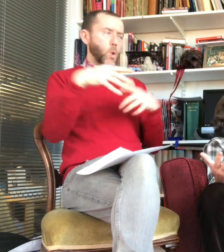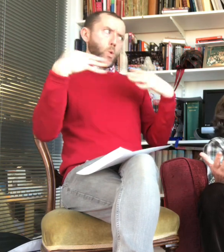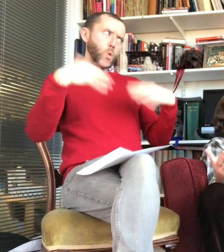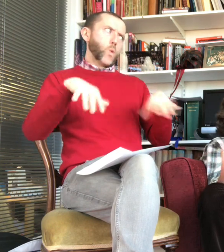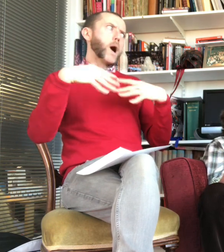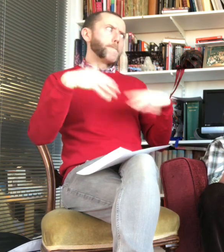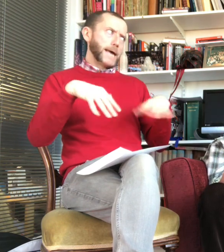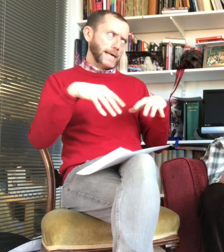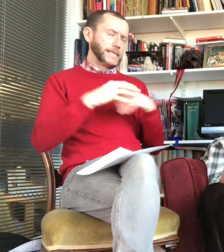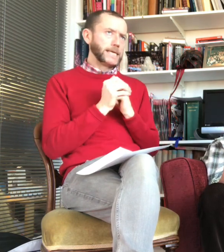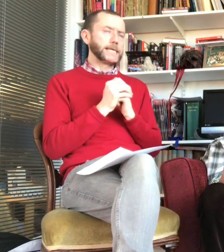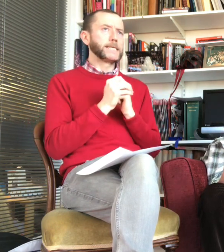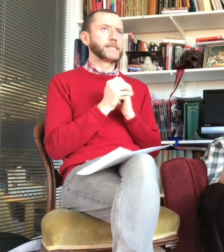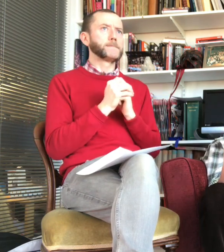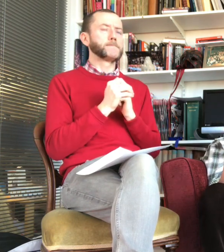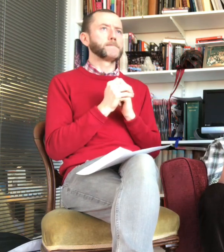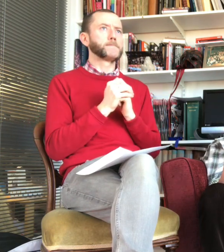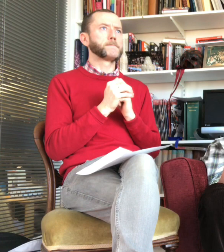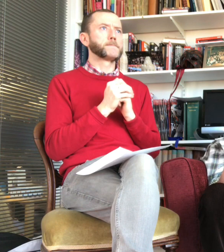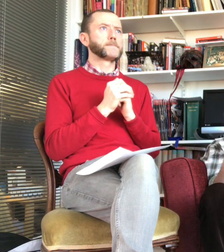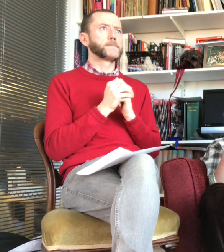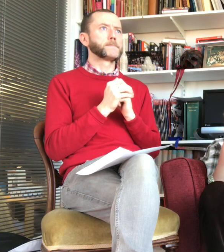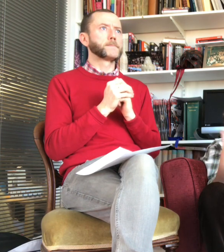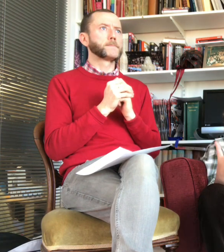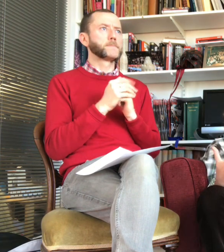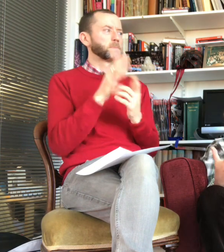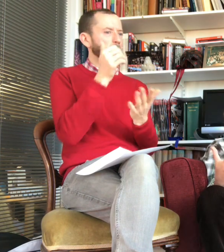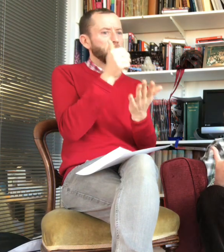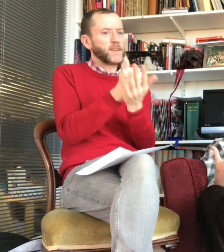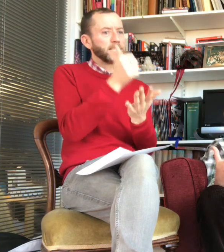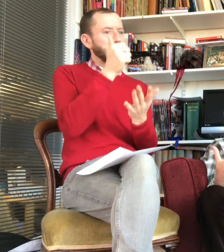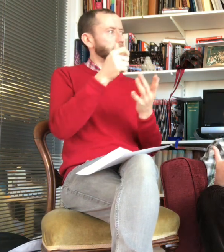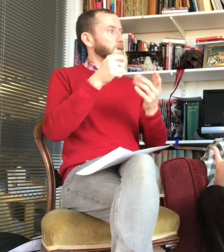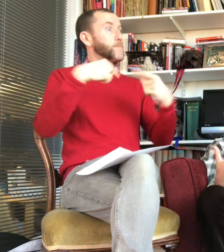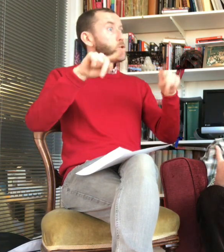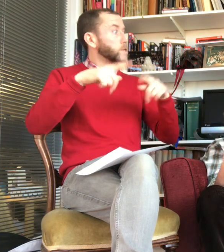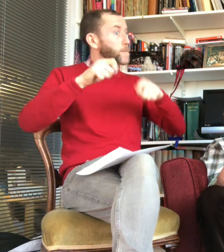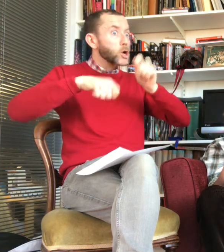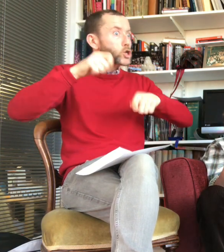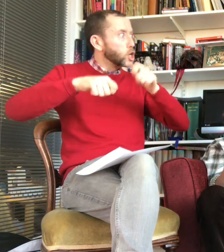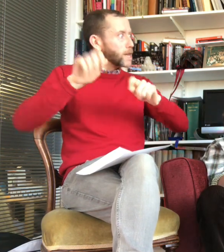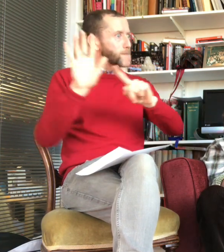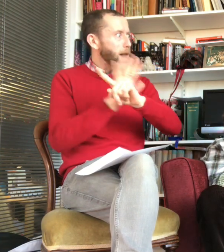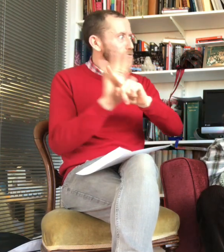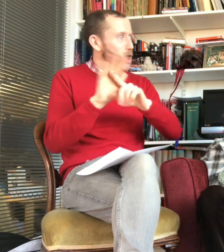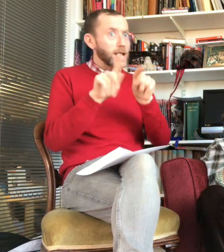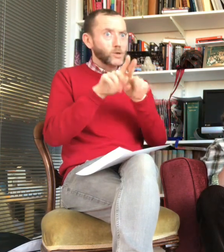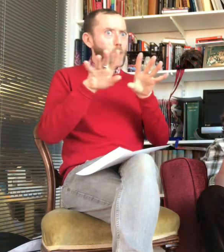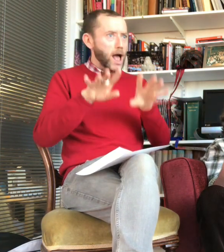They had fantastic percussion music as well and they told this story